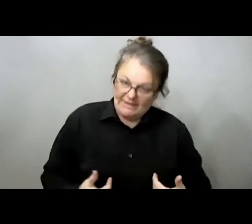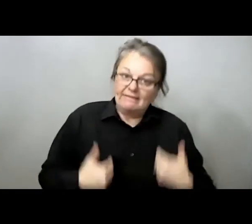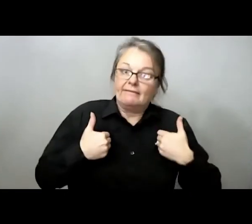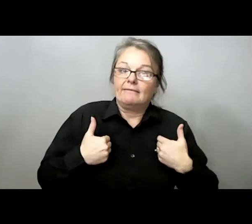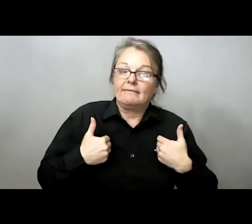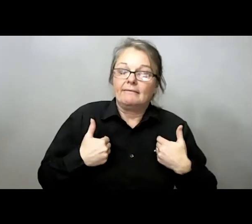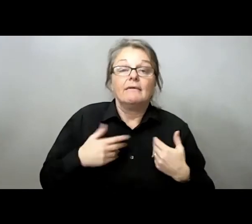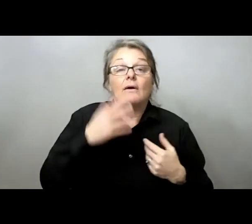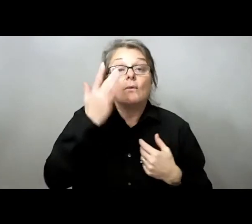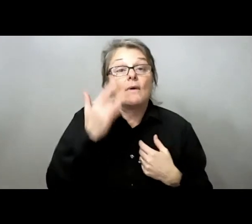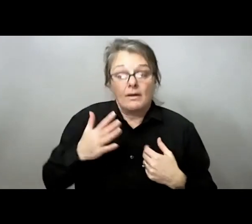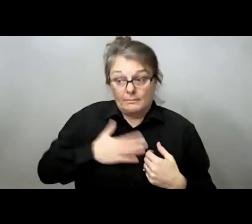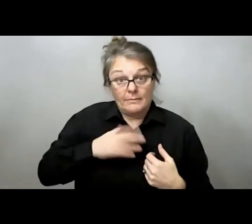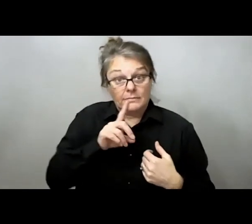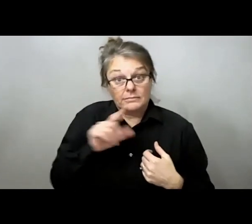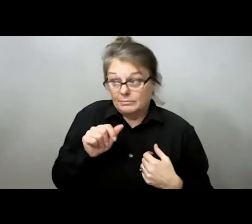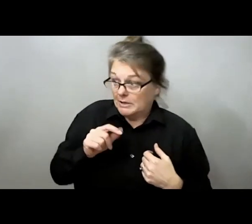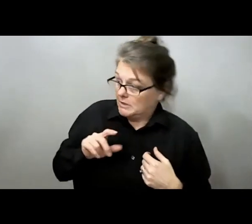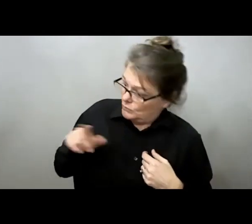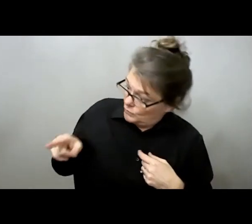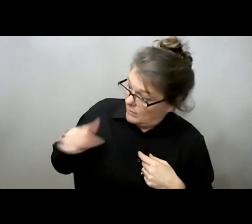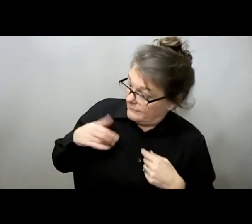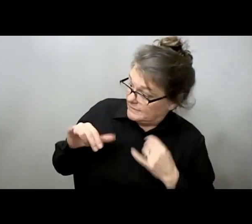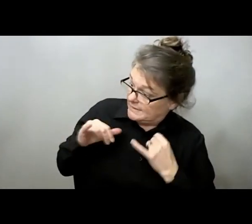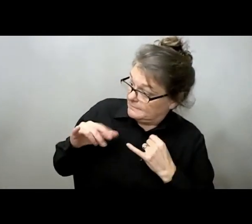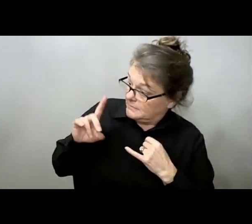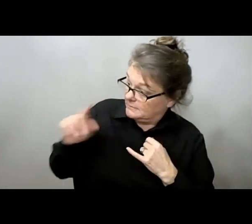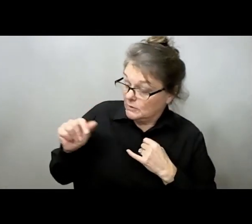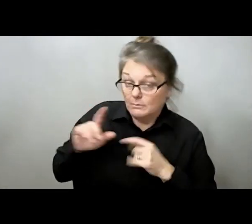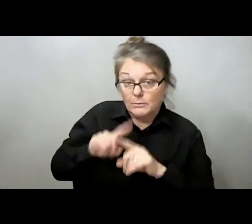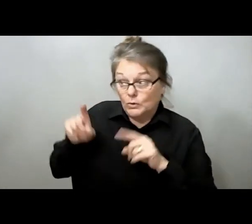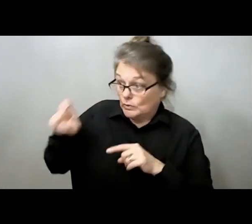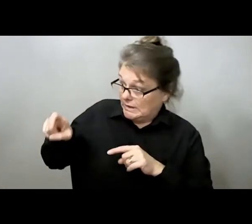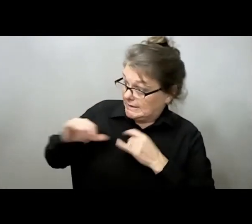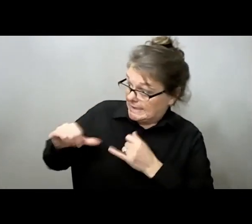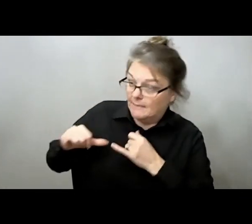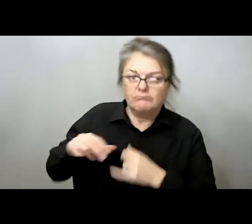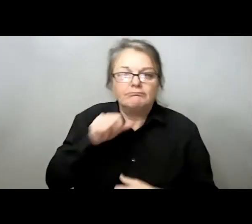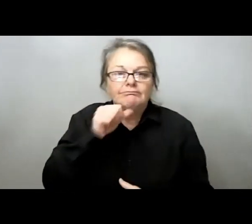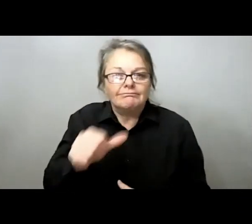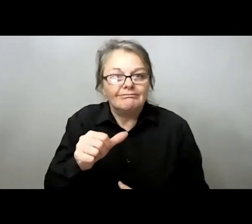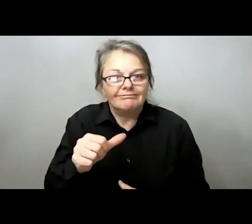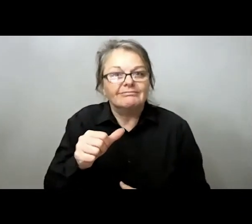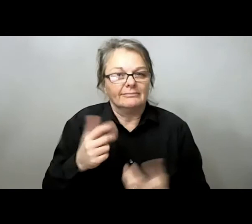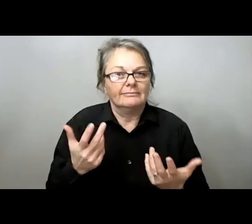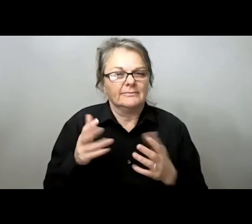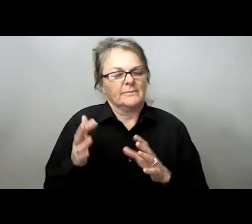IN A UNIQUE AND PERSONAL WAY. SO, WHEN YOU'RE ASKING FOR ACCOMMODATIONS,